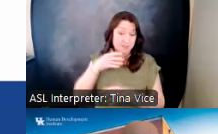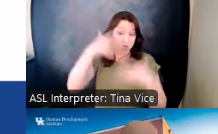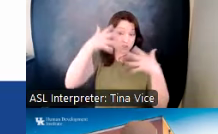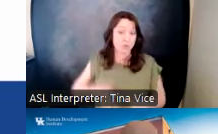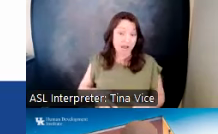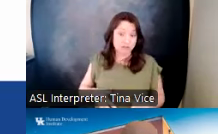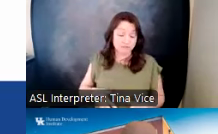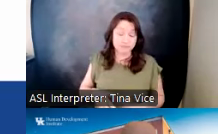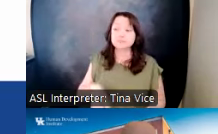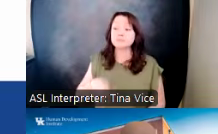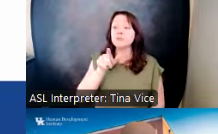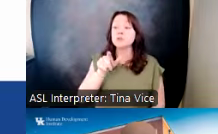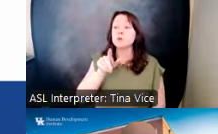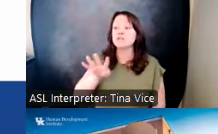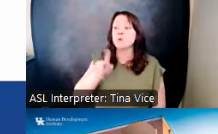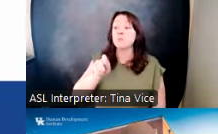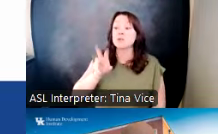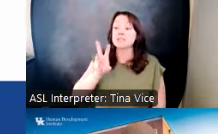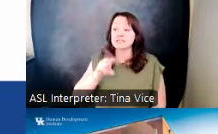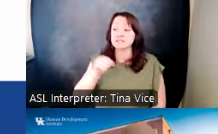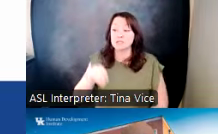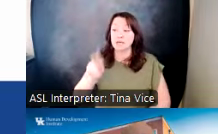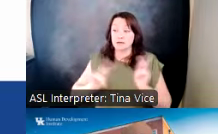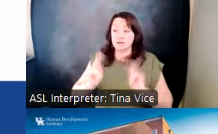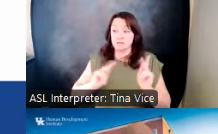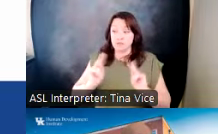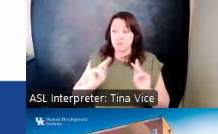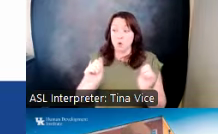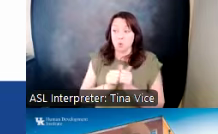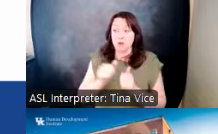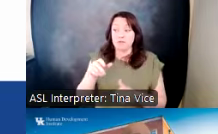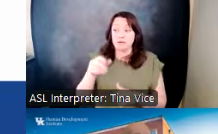24.6% of people with diabetes are smokers